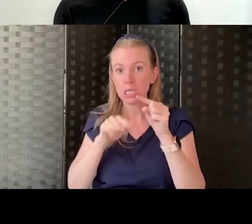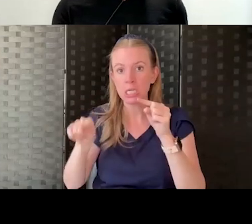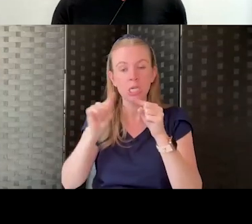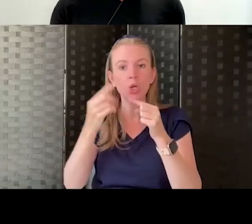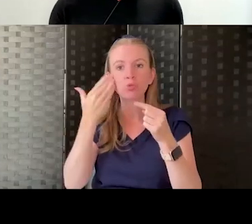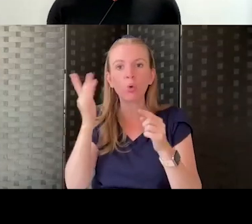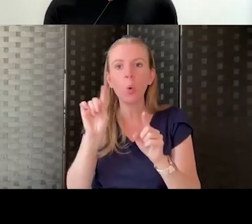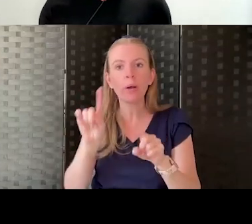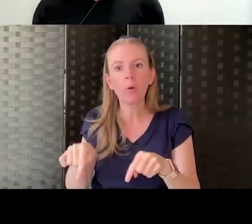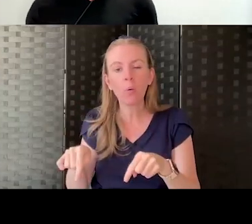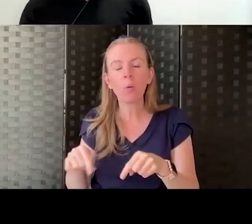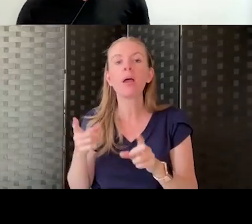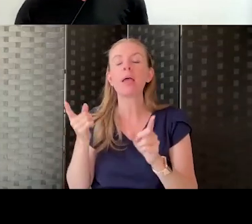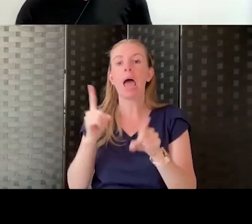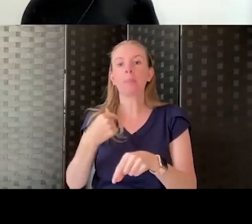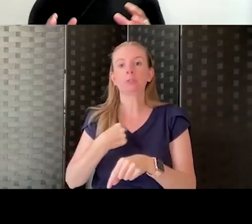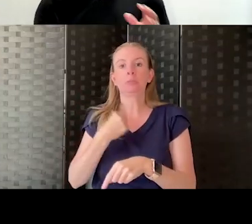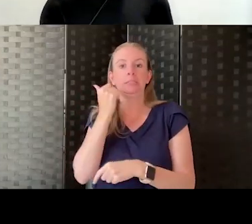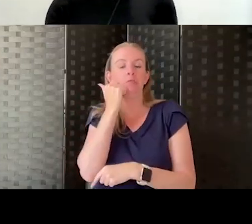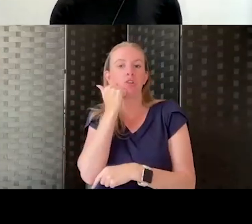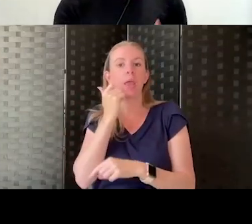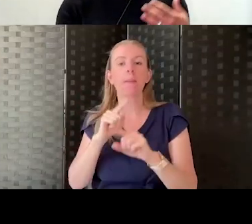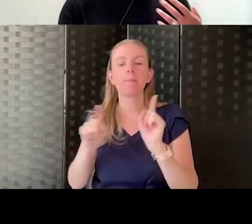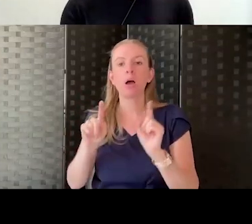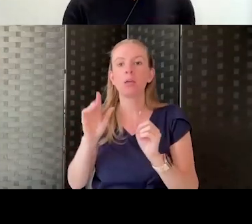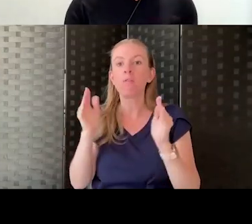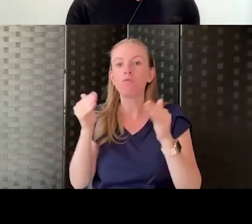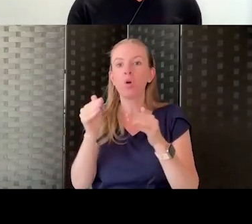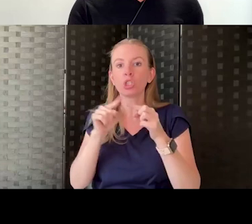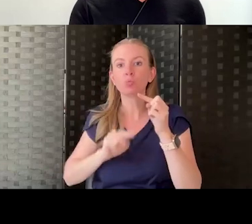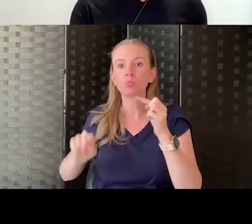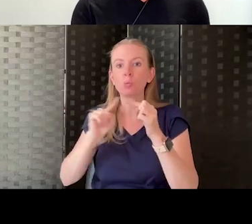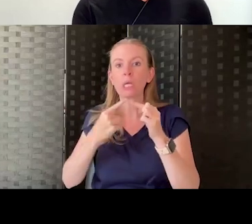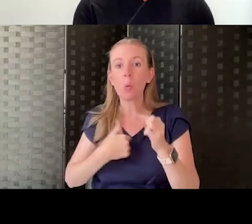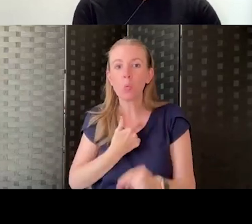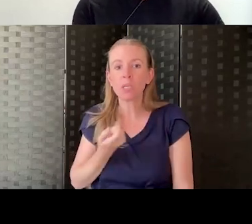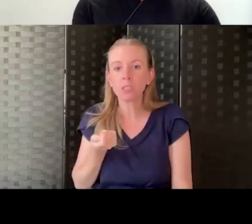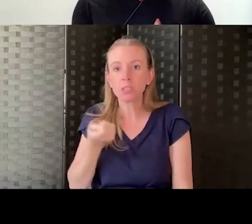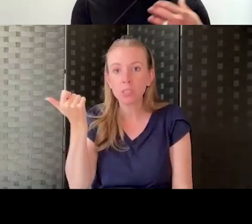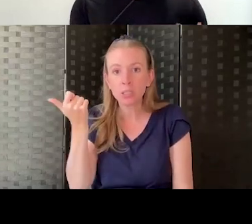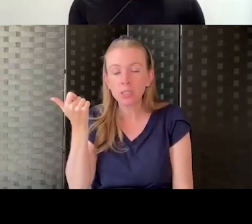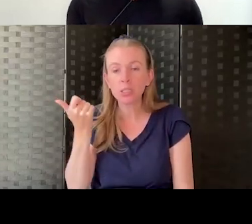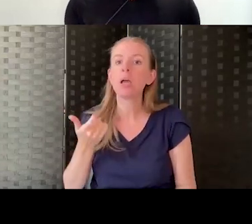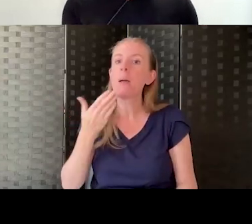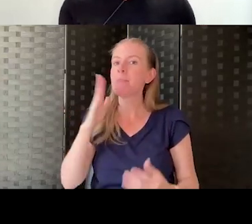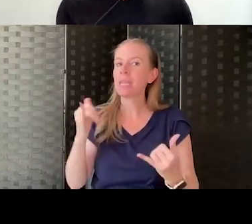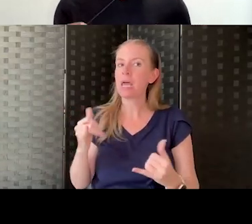I come across them on a daily basis. We got rid of focused rings, it's so bad that outline: none